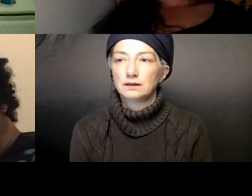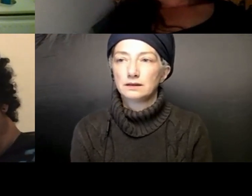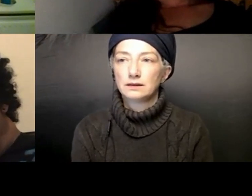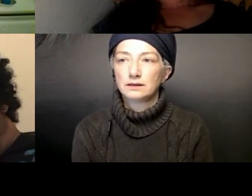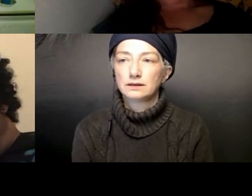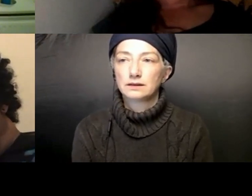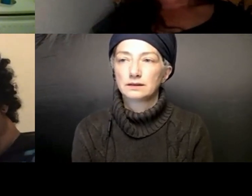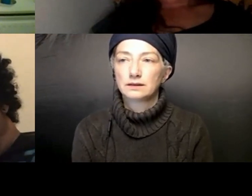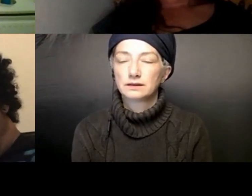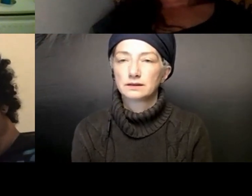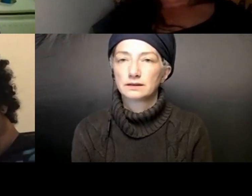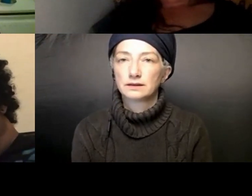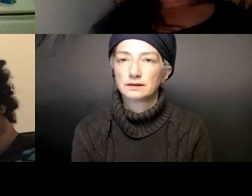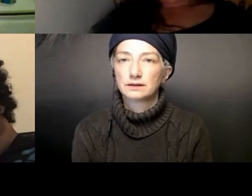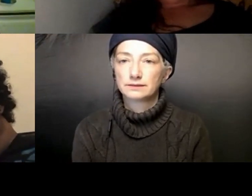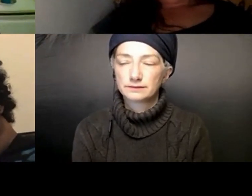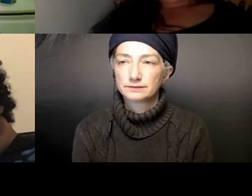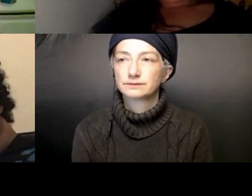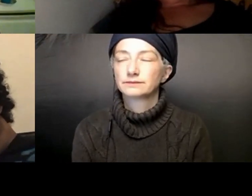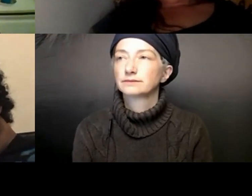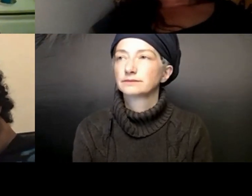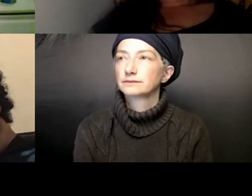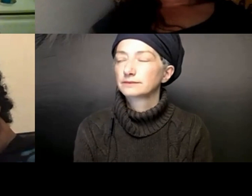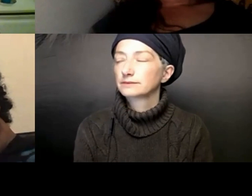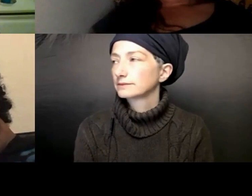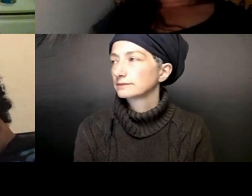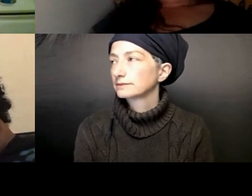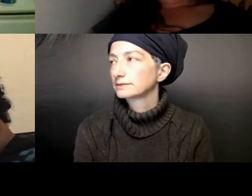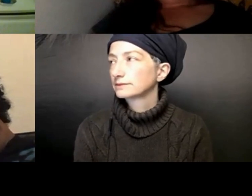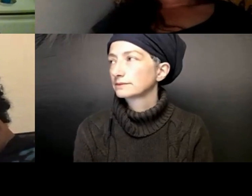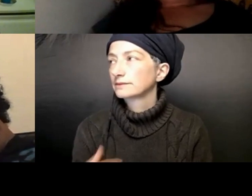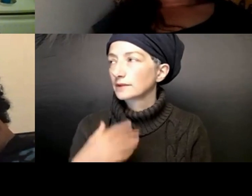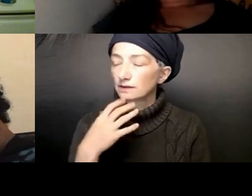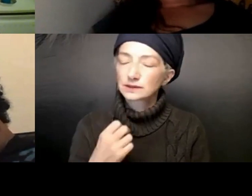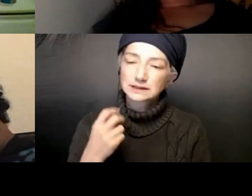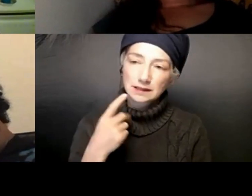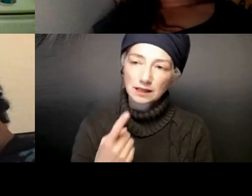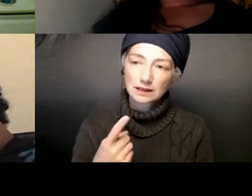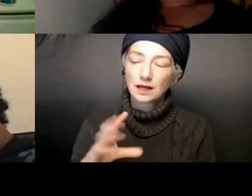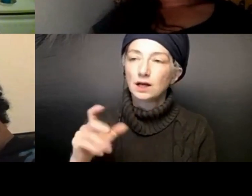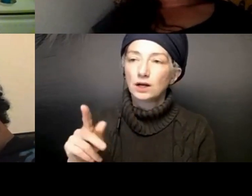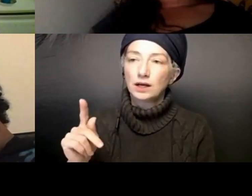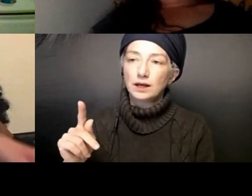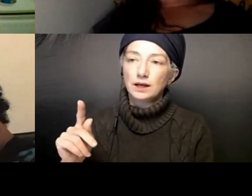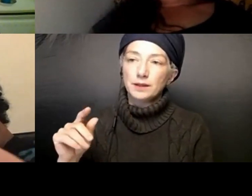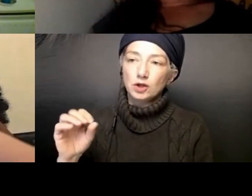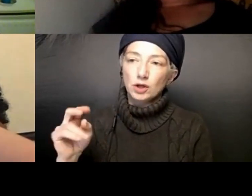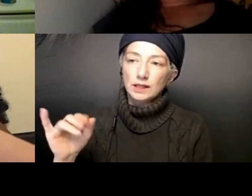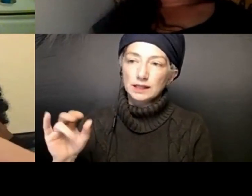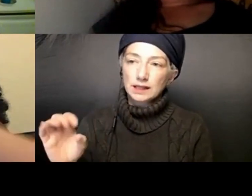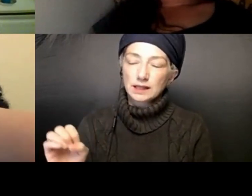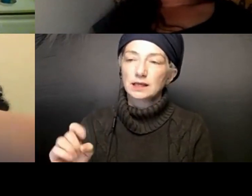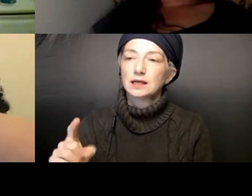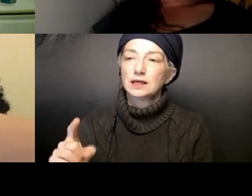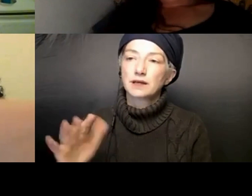Noa Winter: Carrie added: "I meant to say that Criptonite is creating crip theatrical forms that are more open."